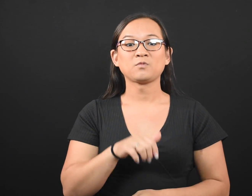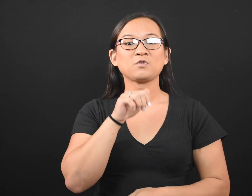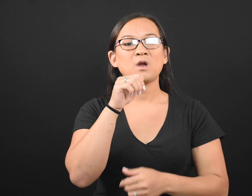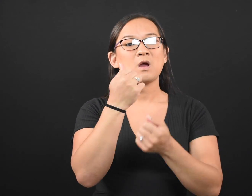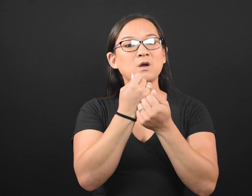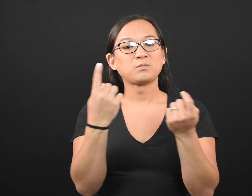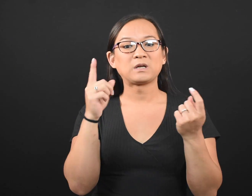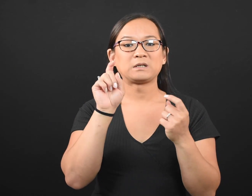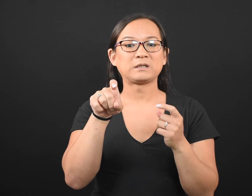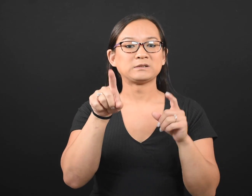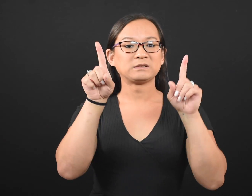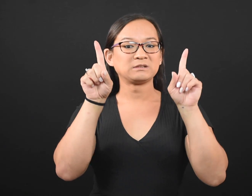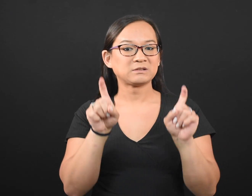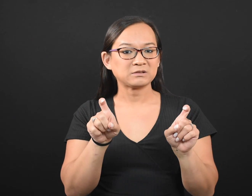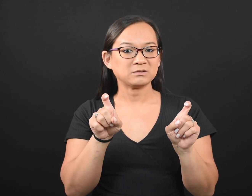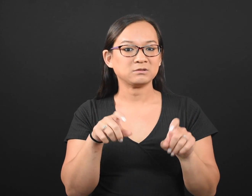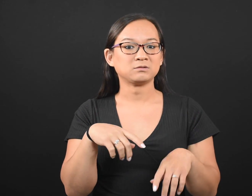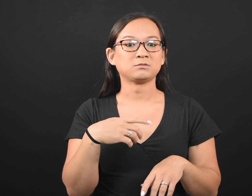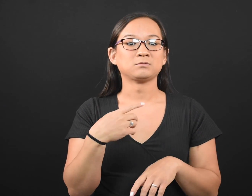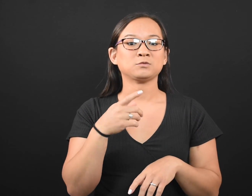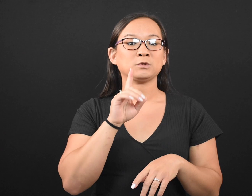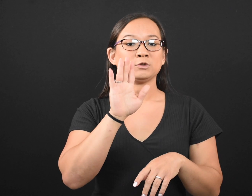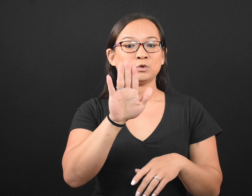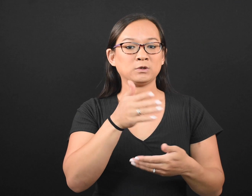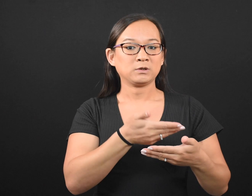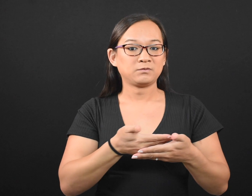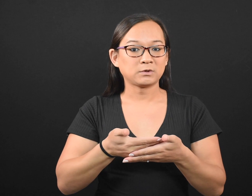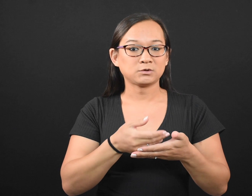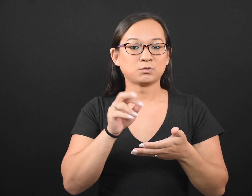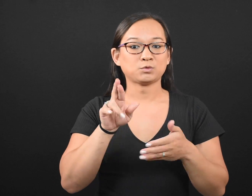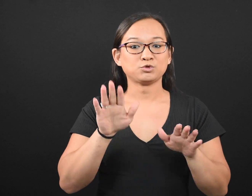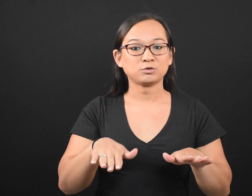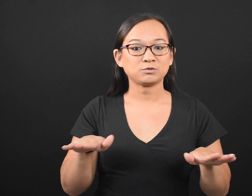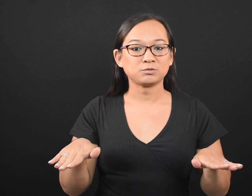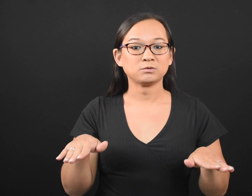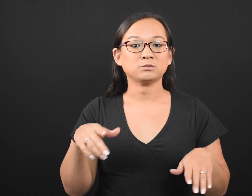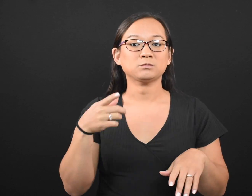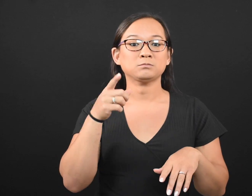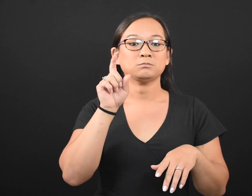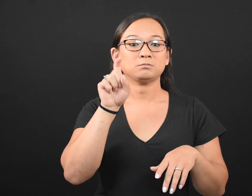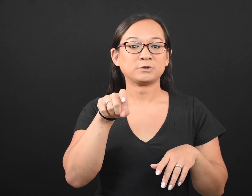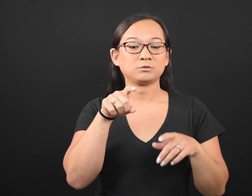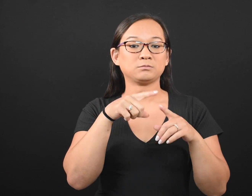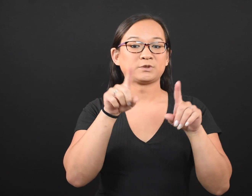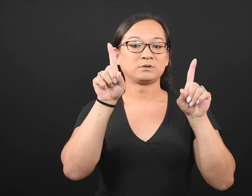Not everyone needs to be tested. Your infant or child may need to be tested for SARS-CoV-2